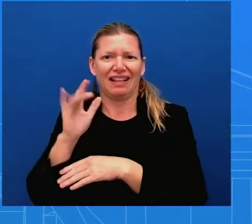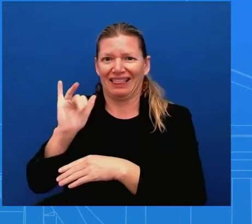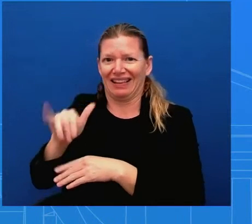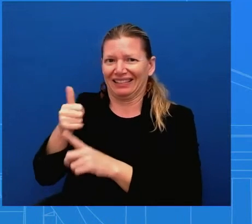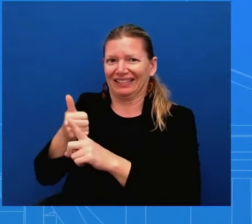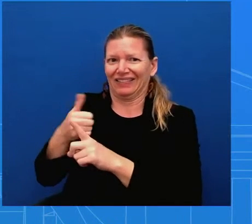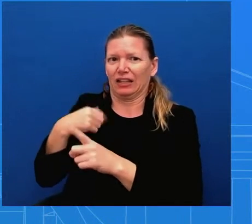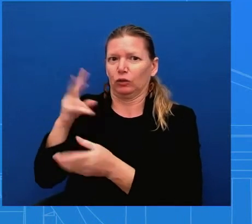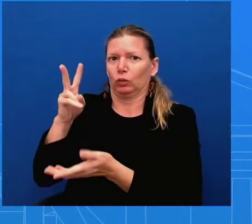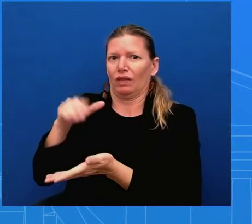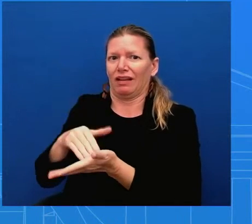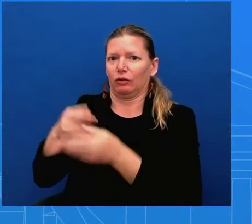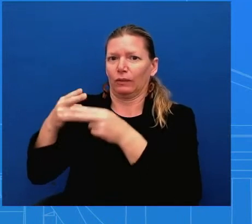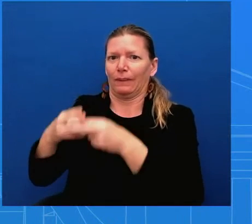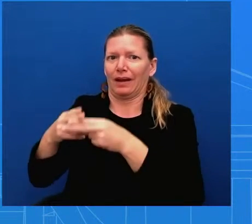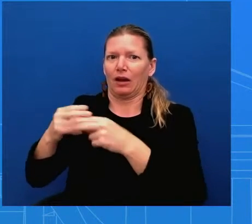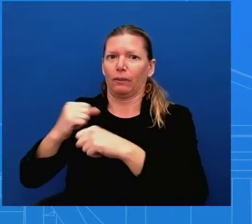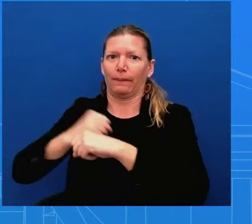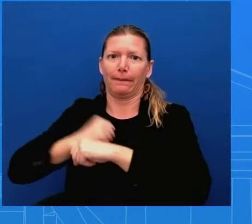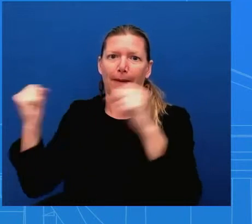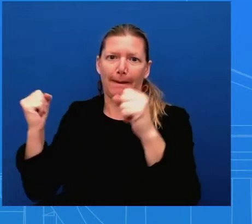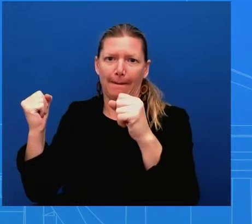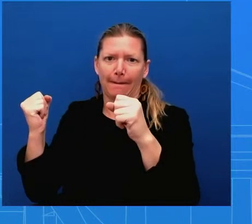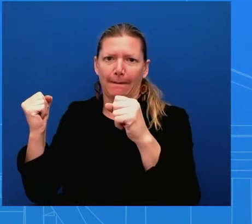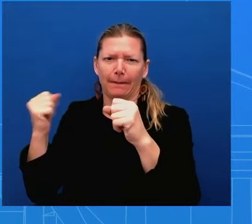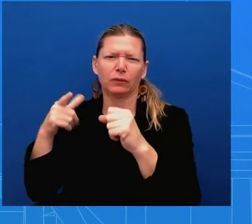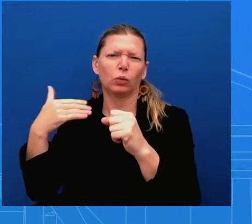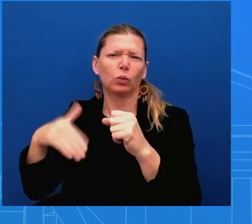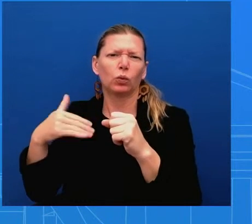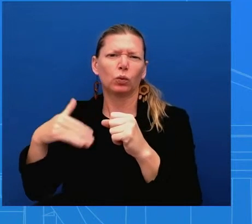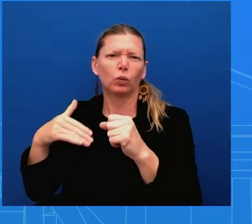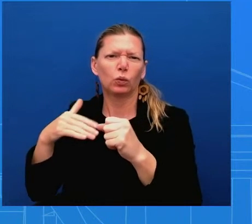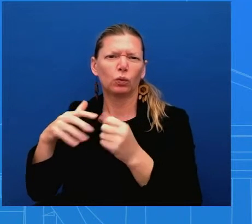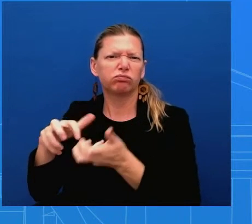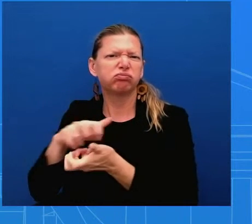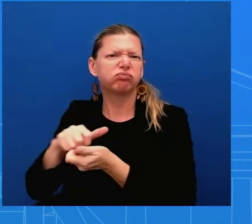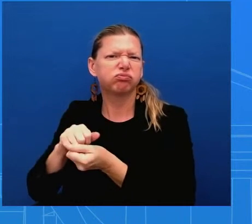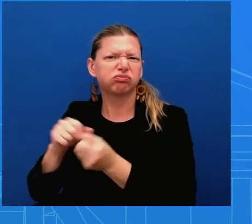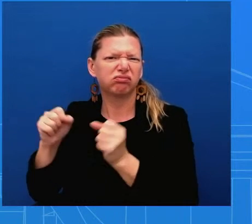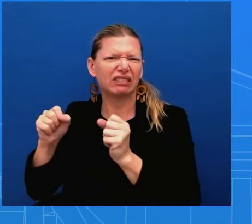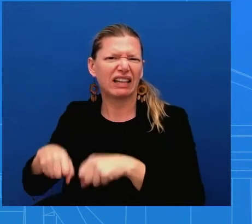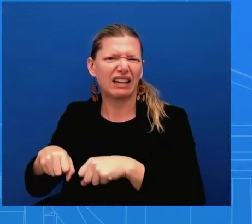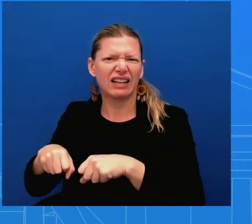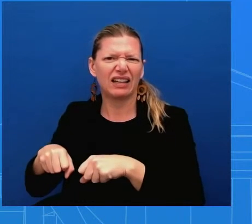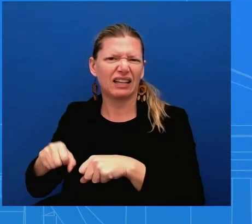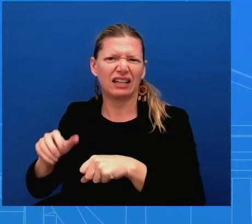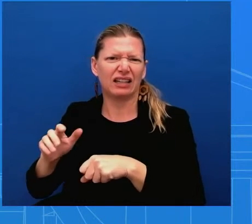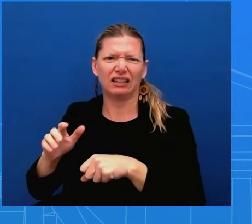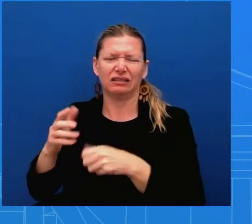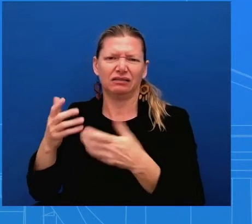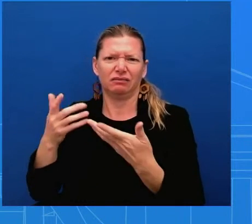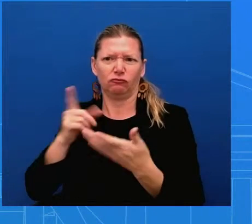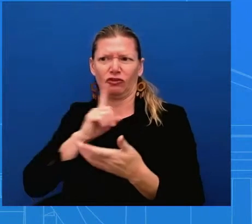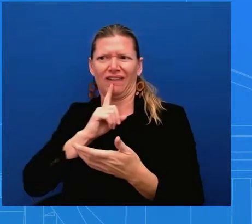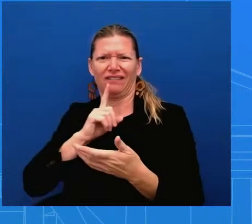You heard, obviously, Jake just speak to this. And then so, regarding this bill -- as you just asked me about, Seung Min --